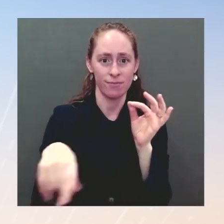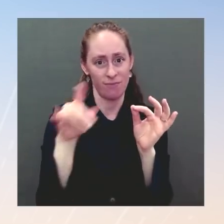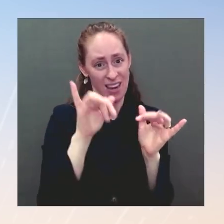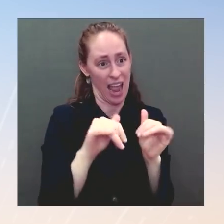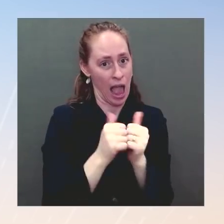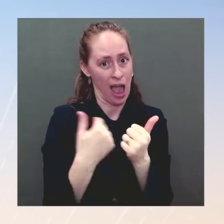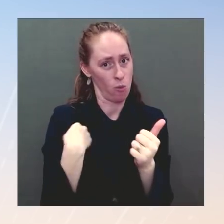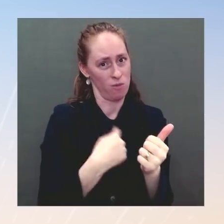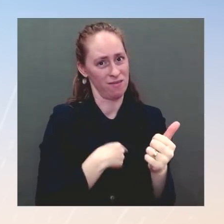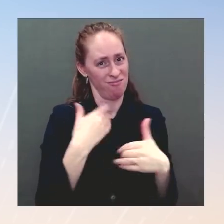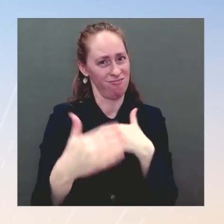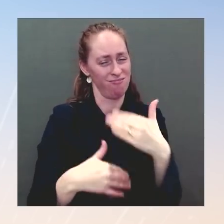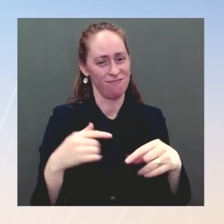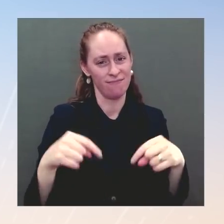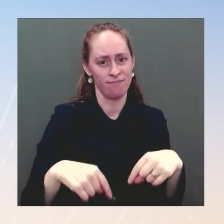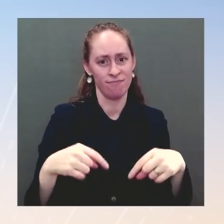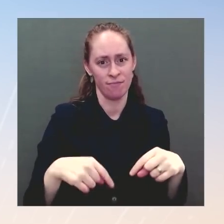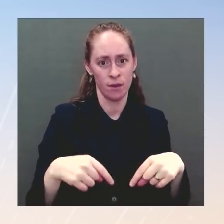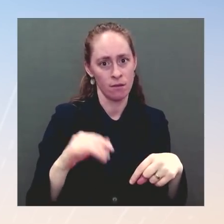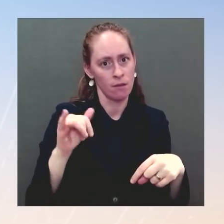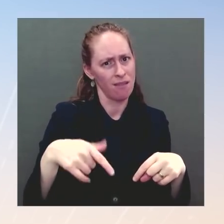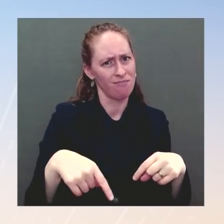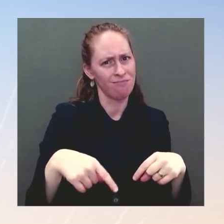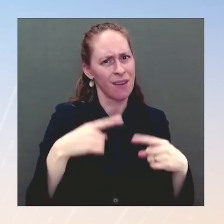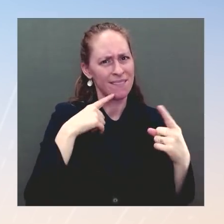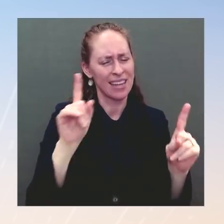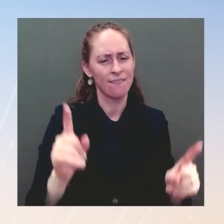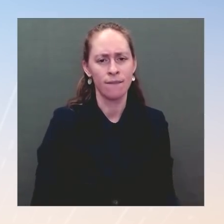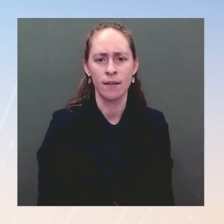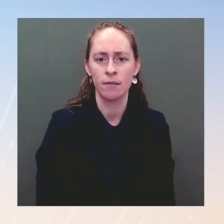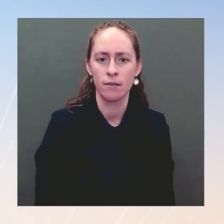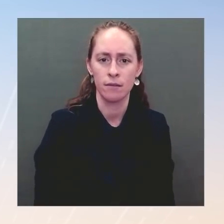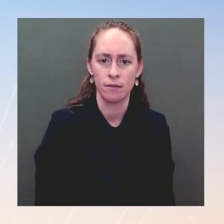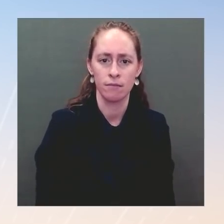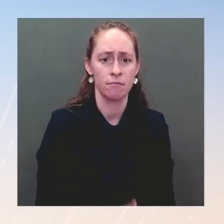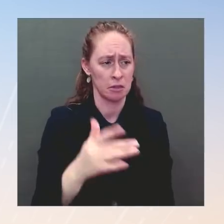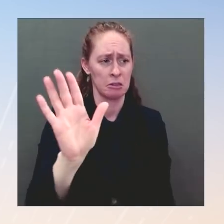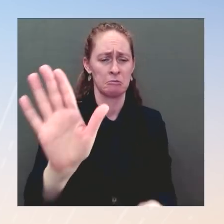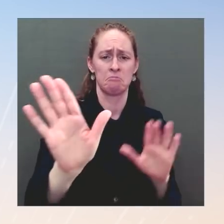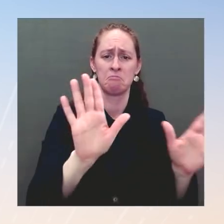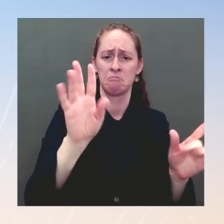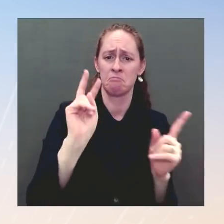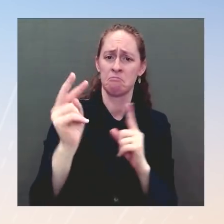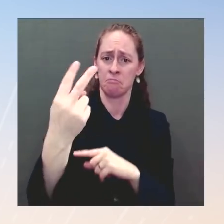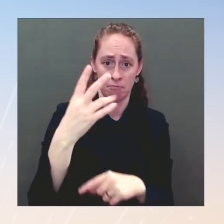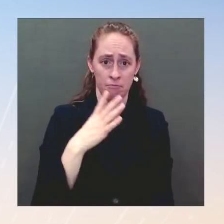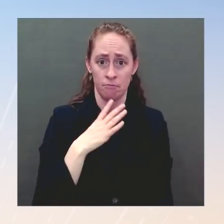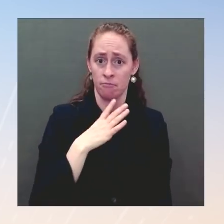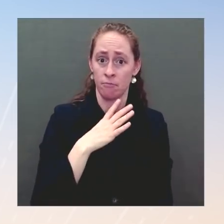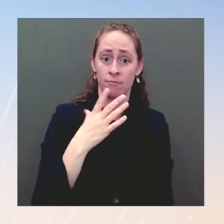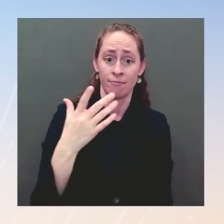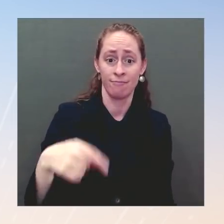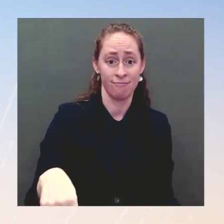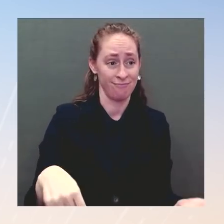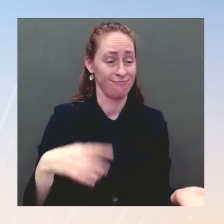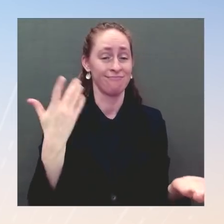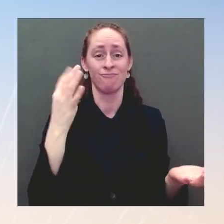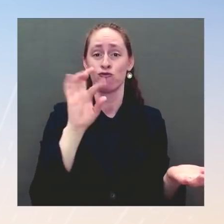There may be others who have different points of view. They're welcome. It's a free country. They can have those points of view. But our approach has been, to date,